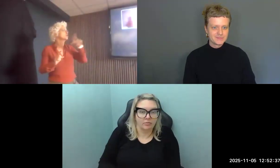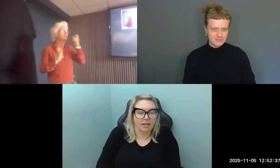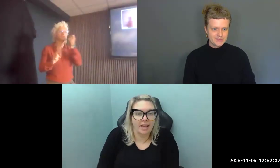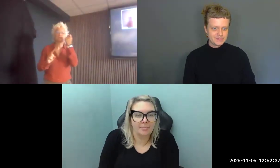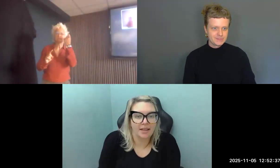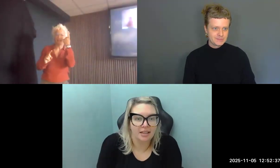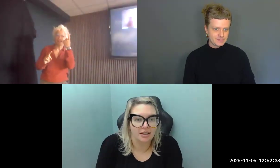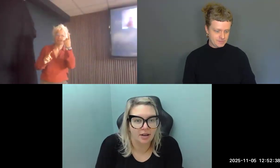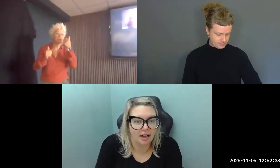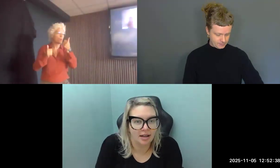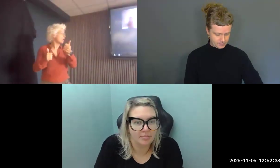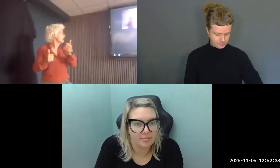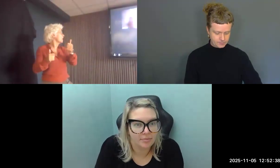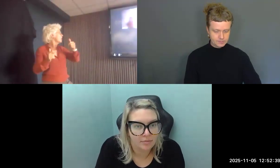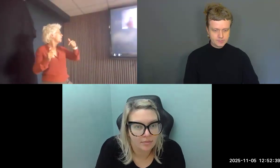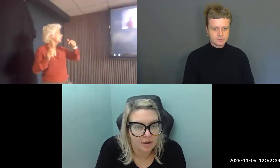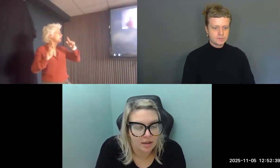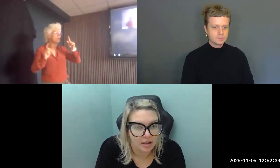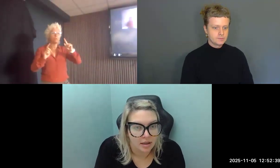Yeah, thank you. …